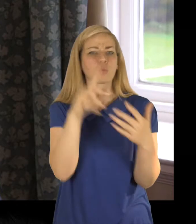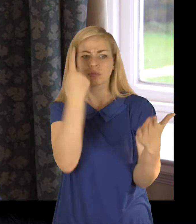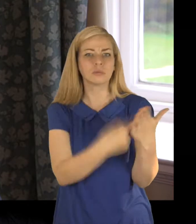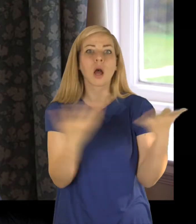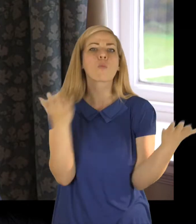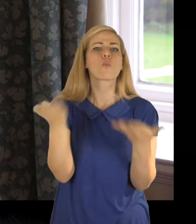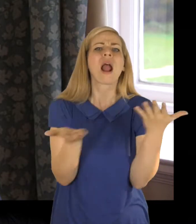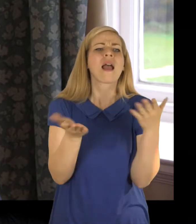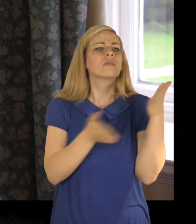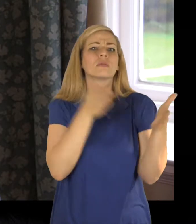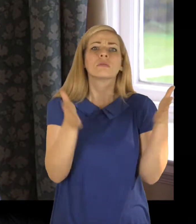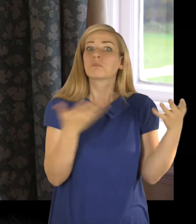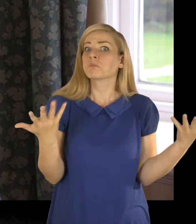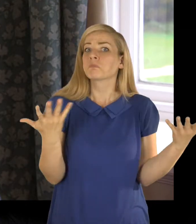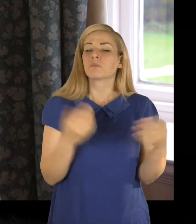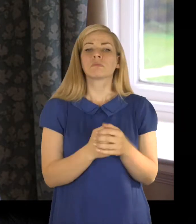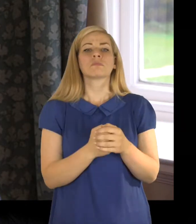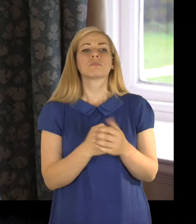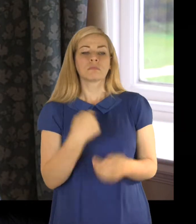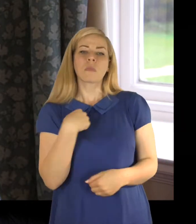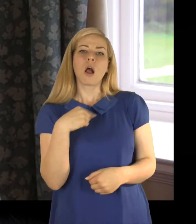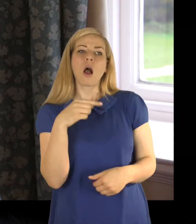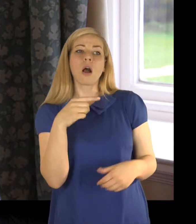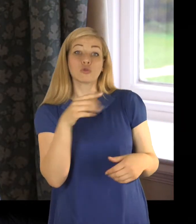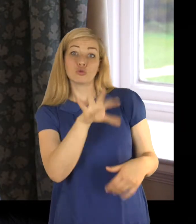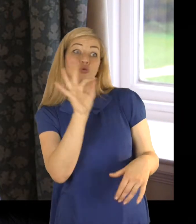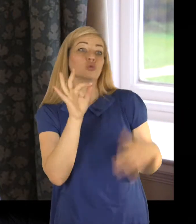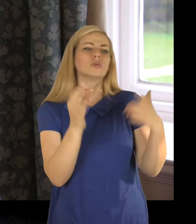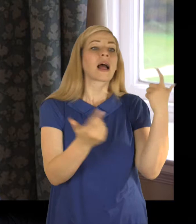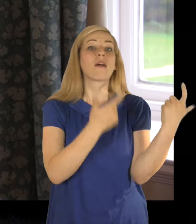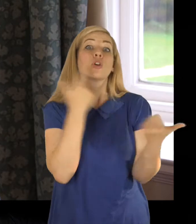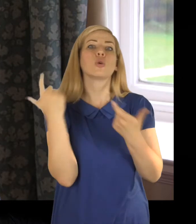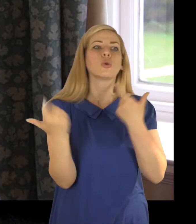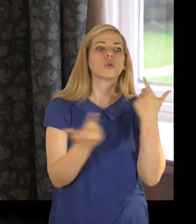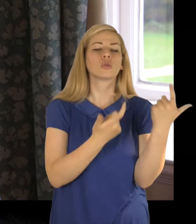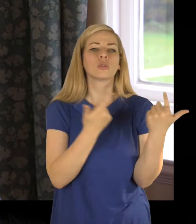Daniel: Well, I choose, I looked round them and I made the right decision.